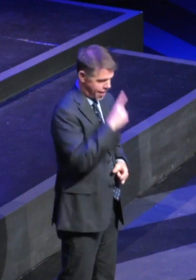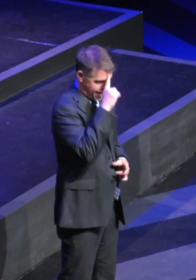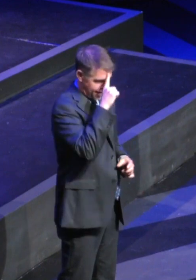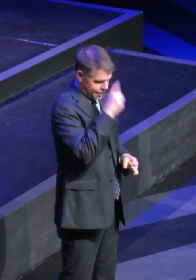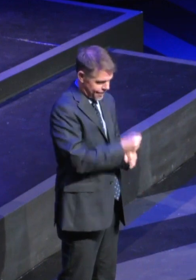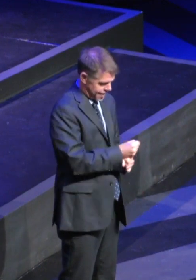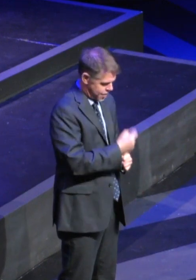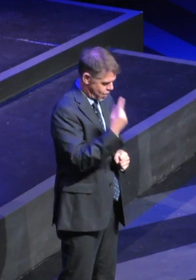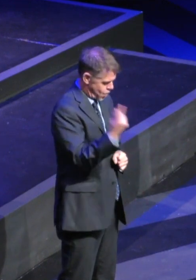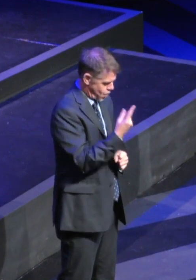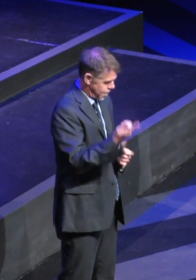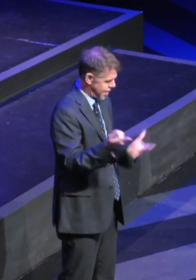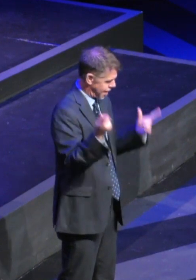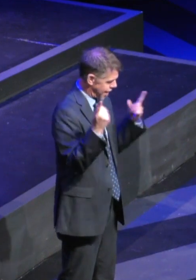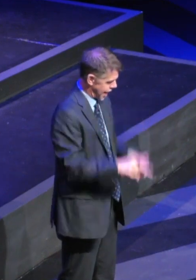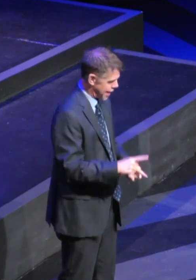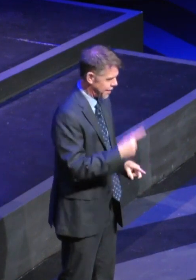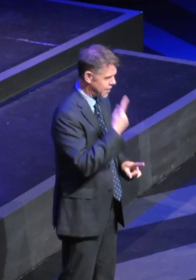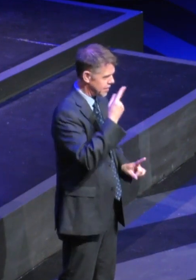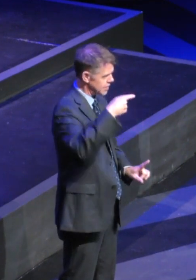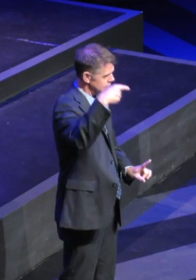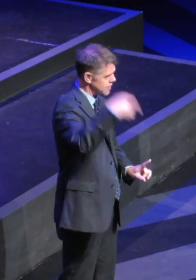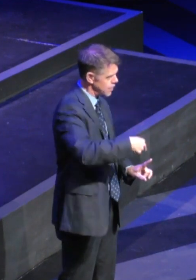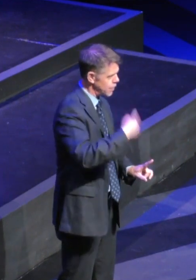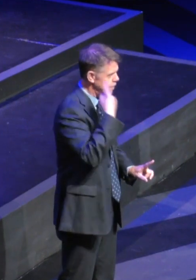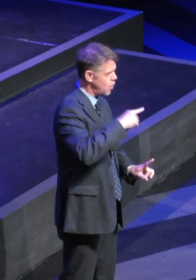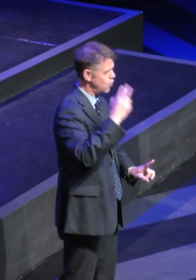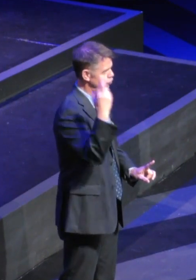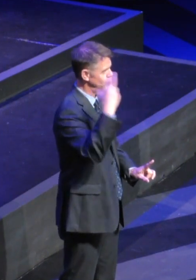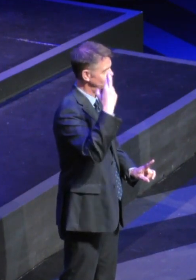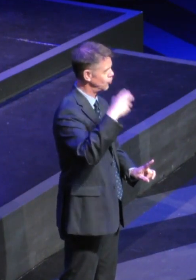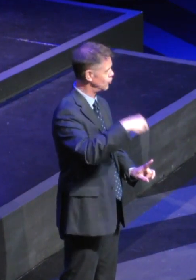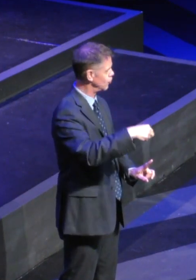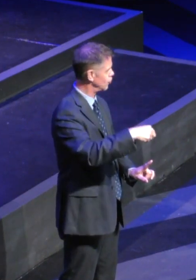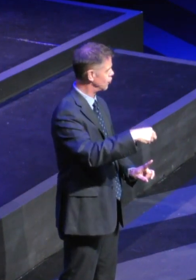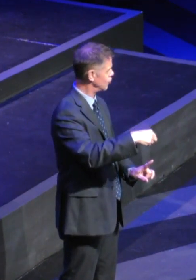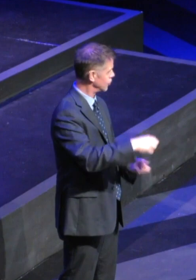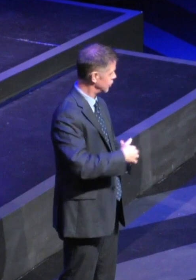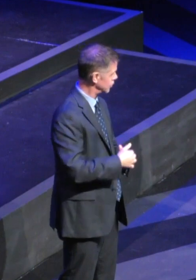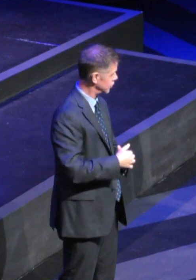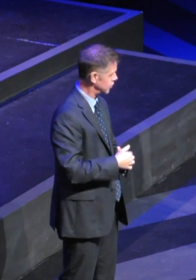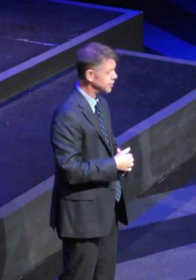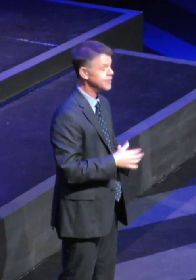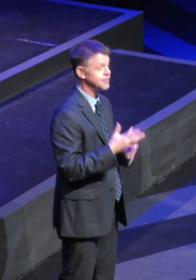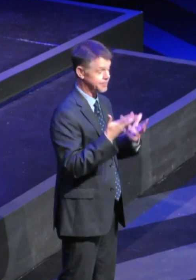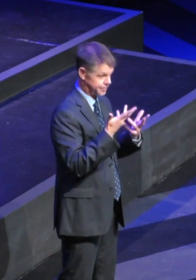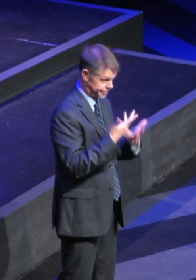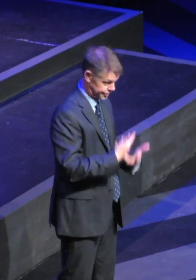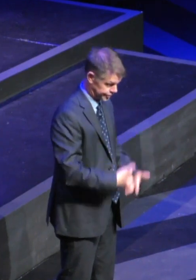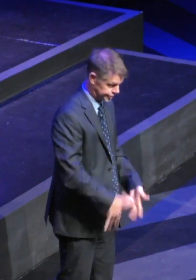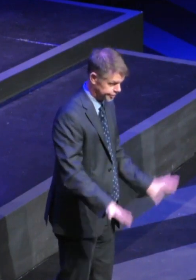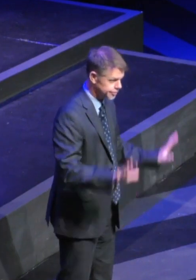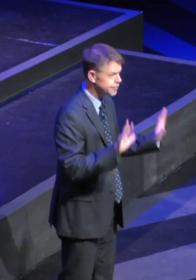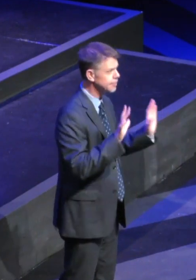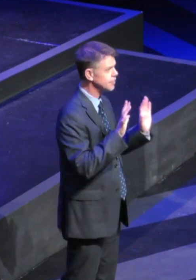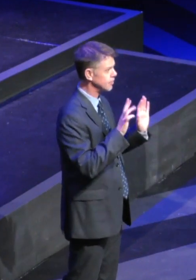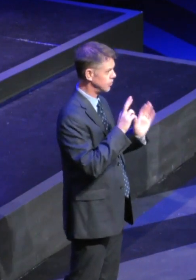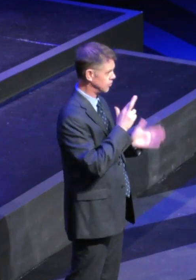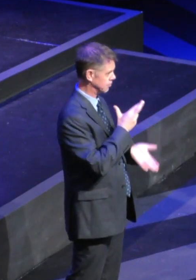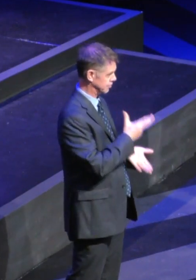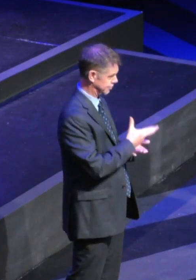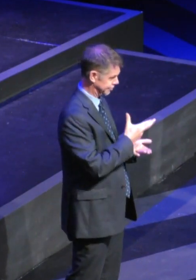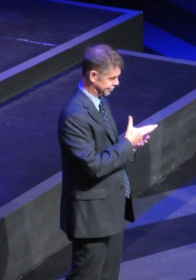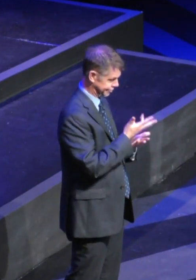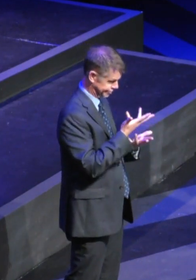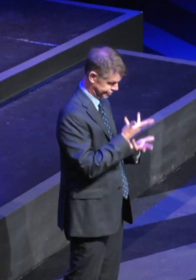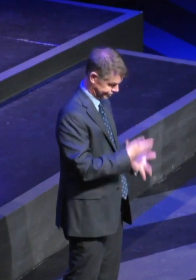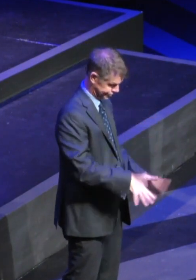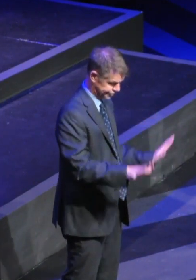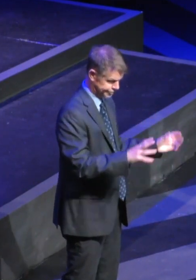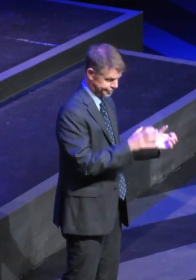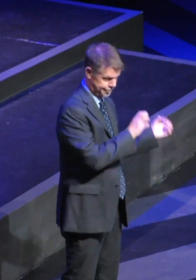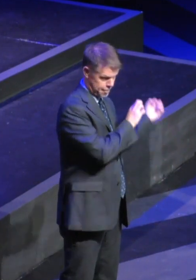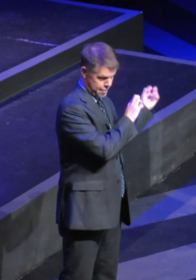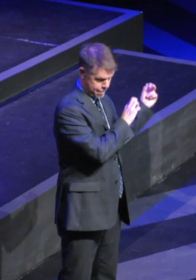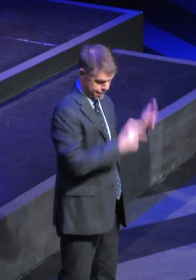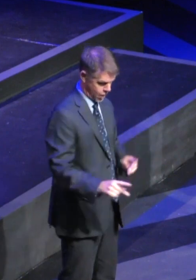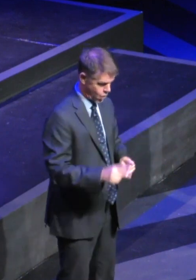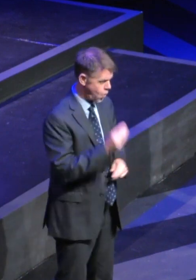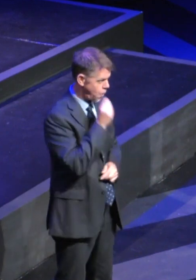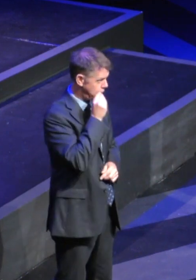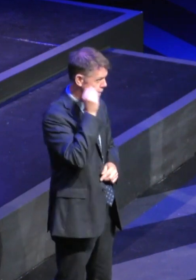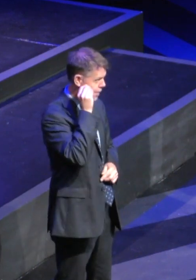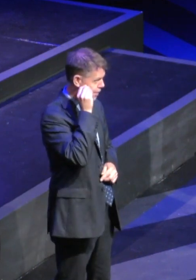reason. When I got back home got through uh rehab and all those things